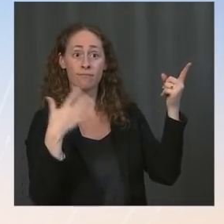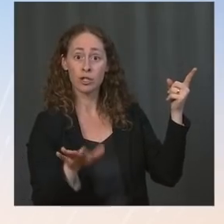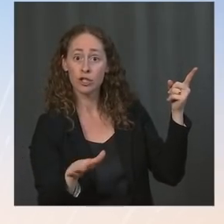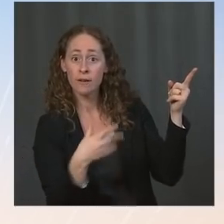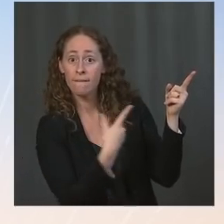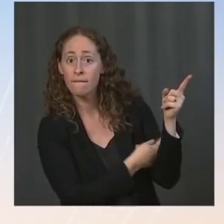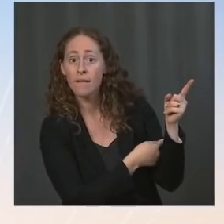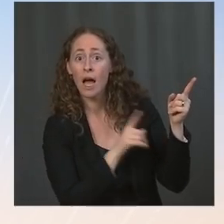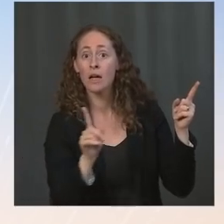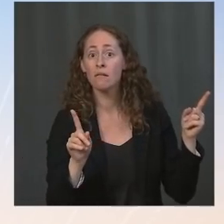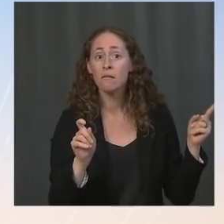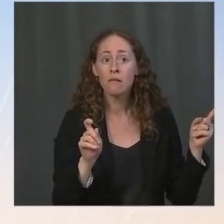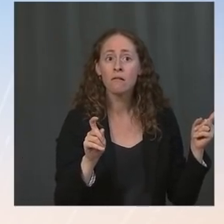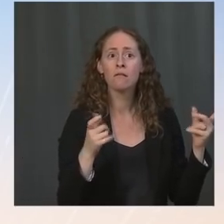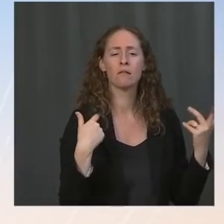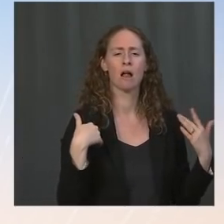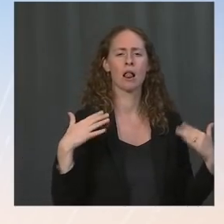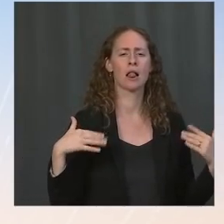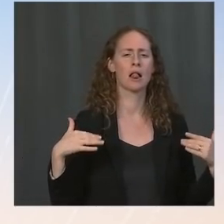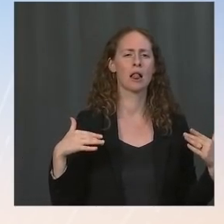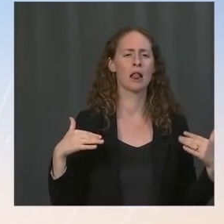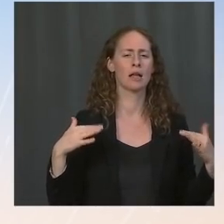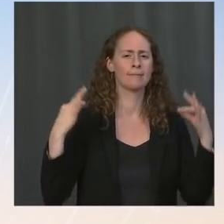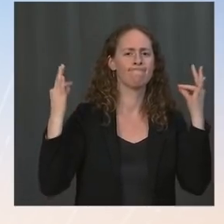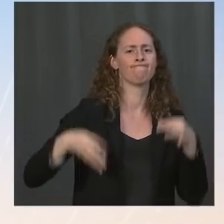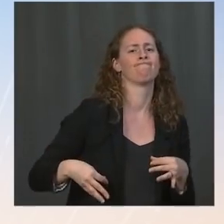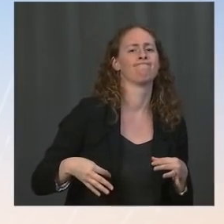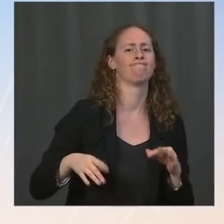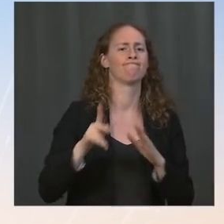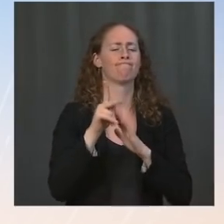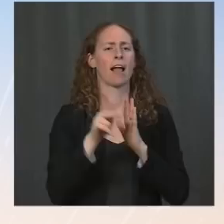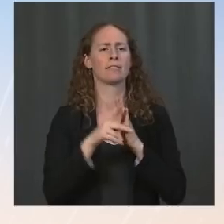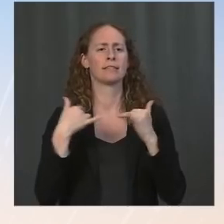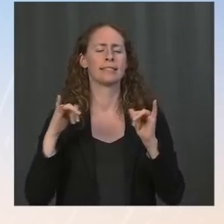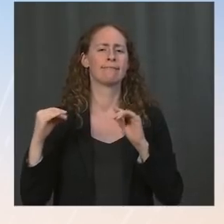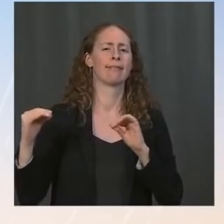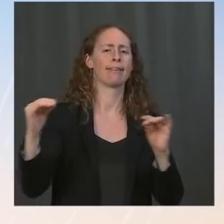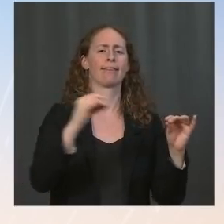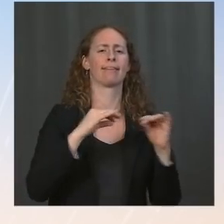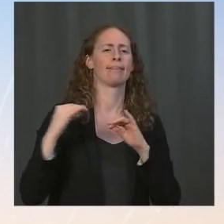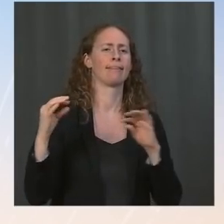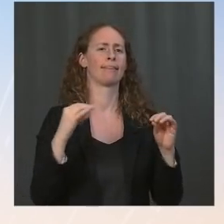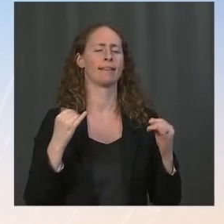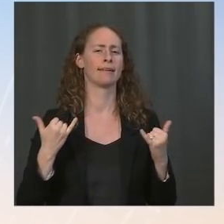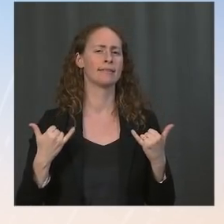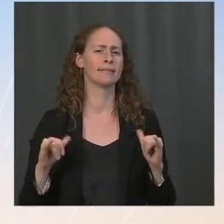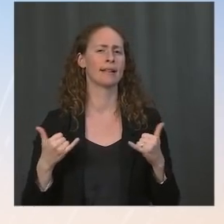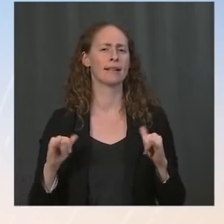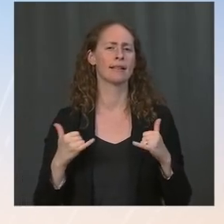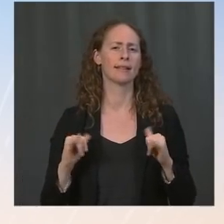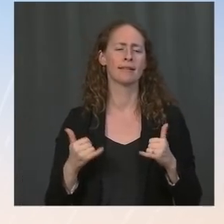No decision has been made yet, but these internal discussions have benefited greatly from our engagement with our international partners.